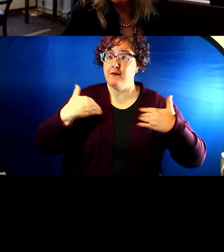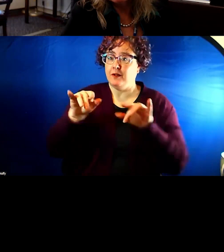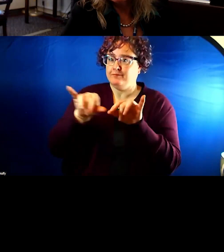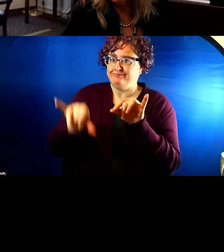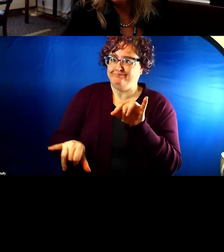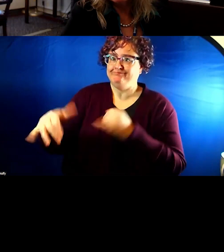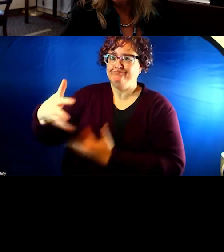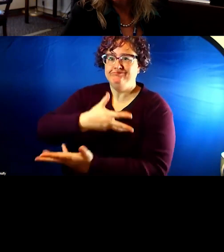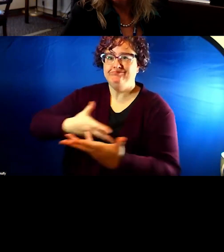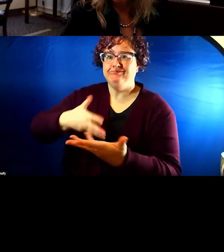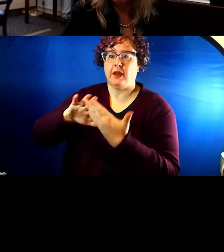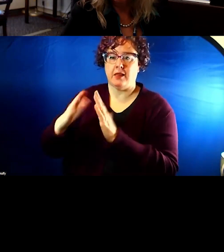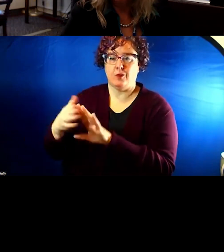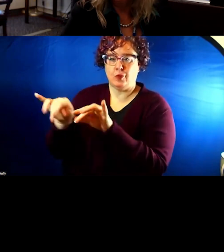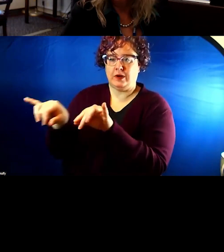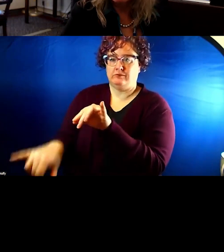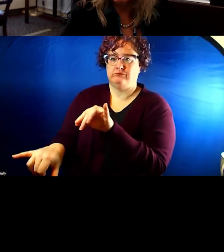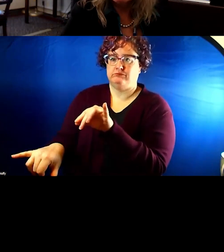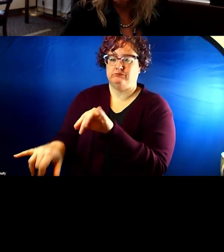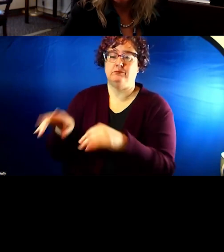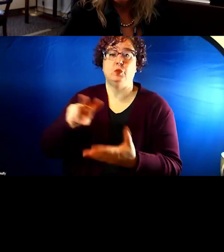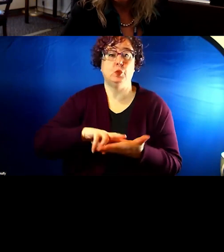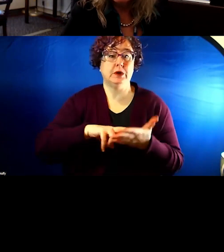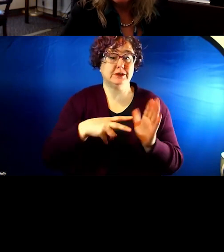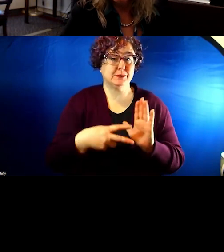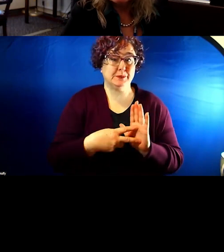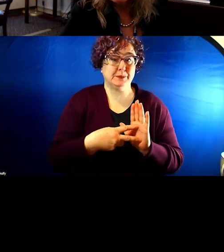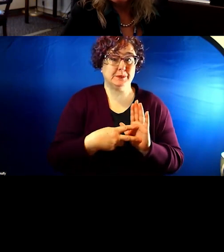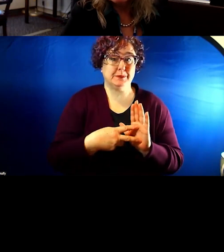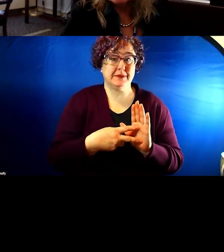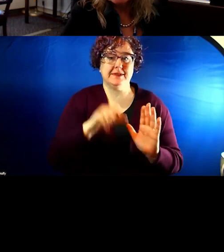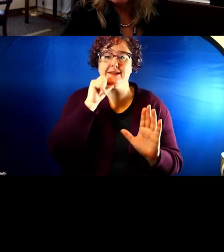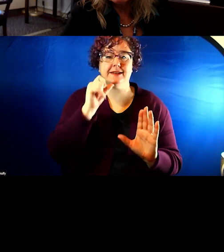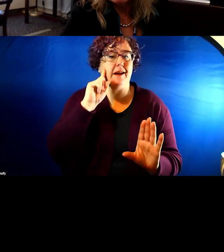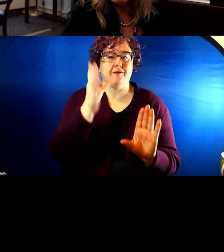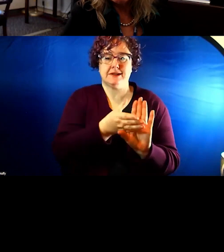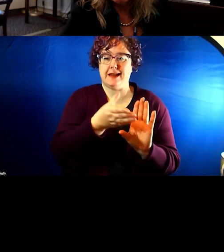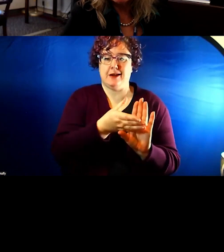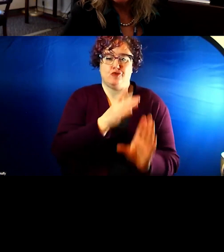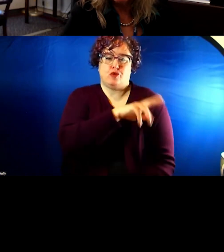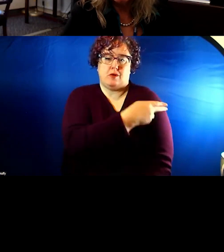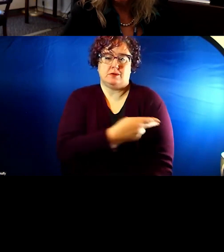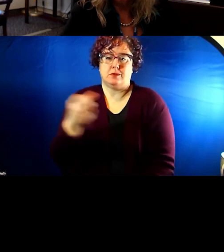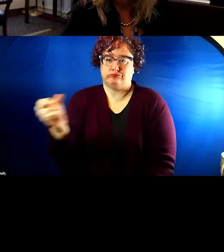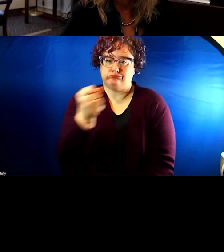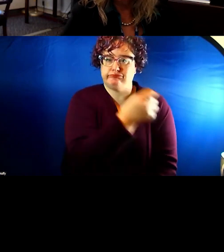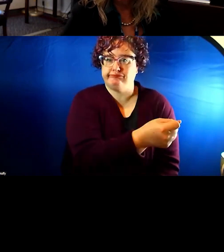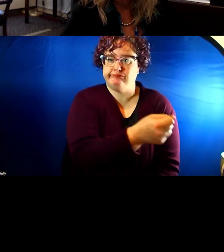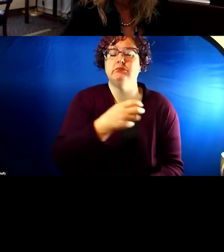MEANS THAT YOUTH AT HOME DID NOT HAVE A PSYCHIATRIC HOSPITALIZATION OR, WHAT IS CONSIDERED, A